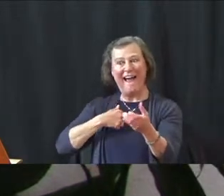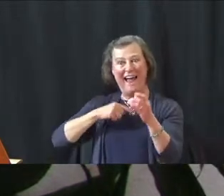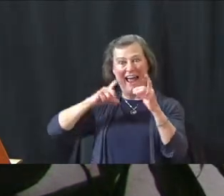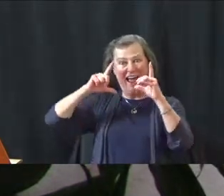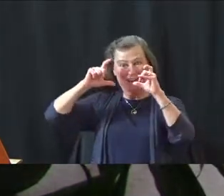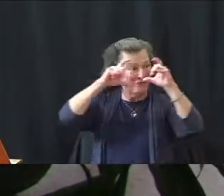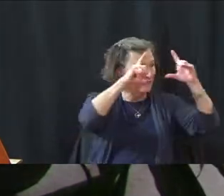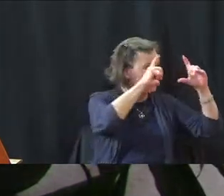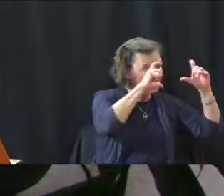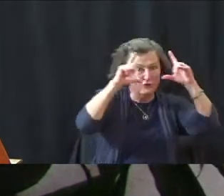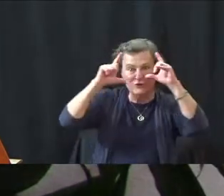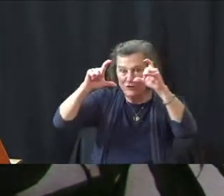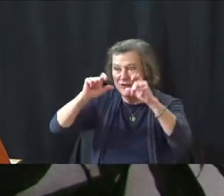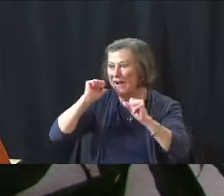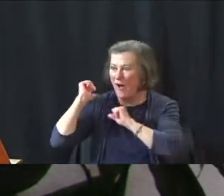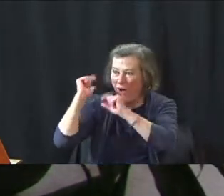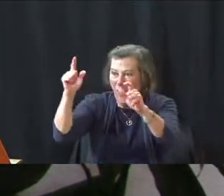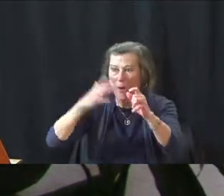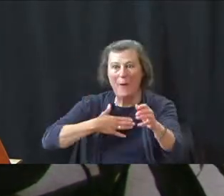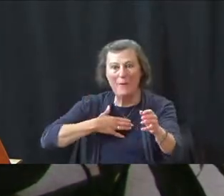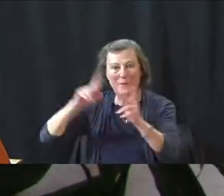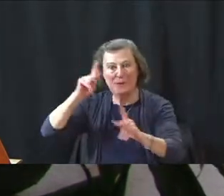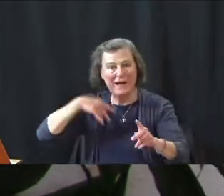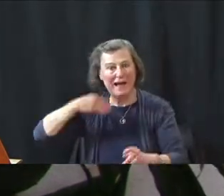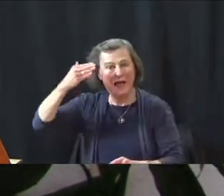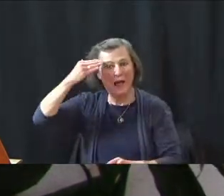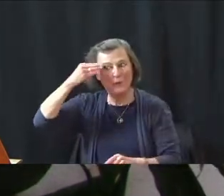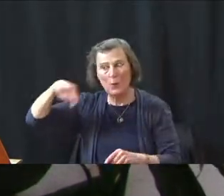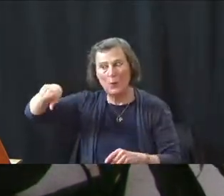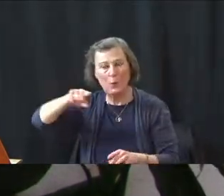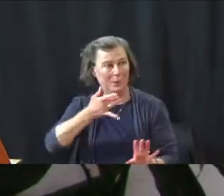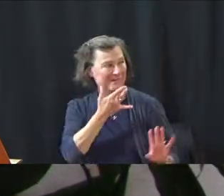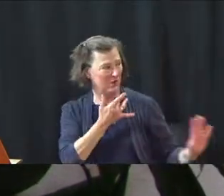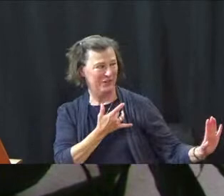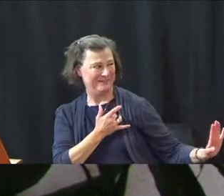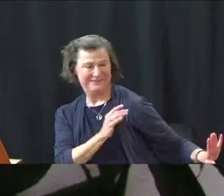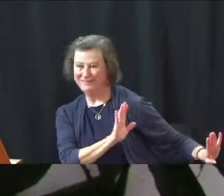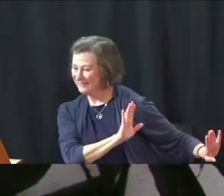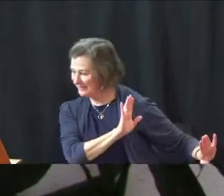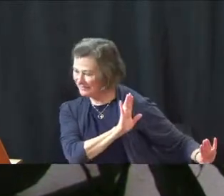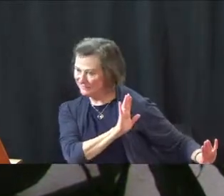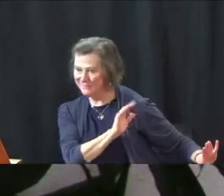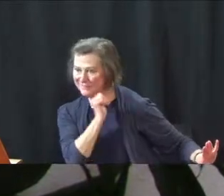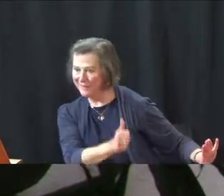Of everyone I know (who'd rather I not).